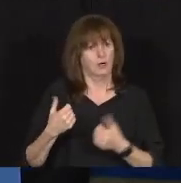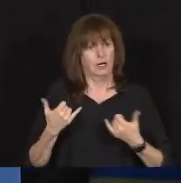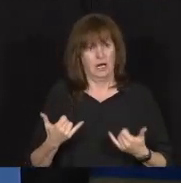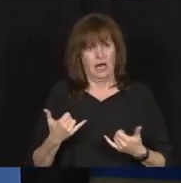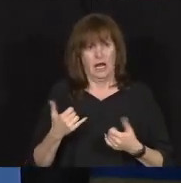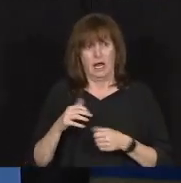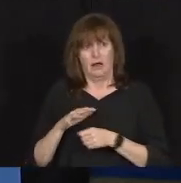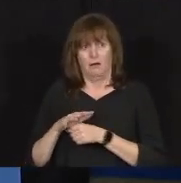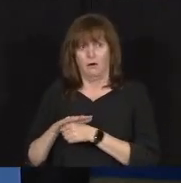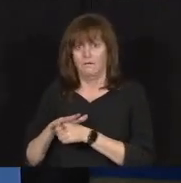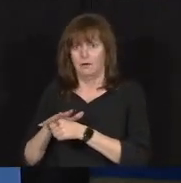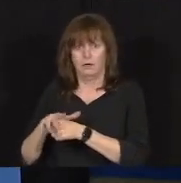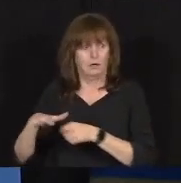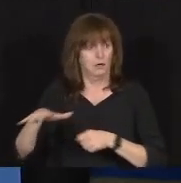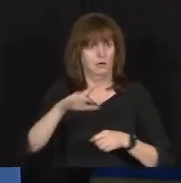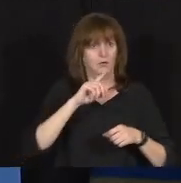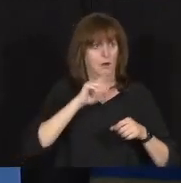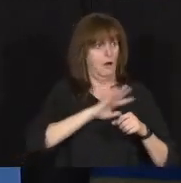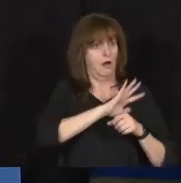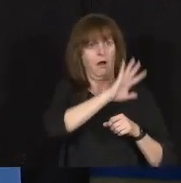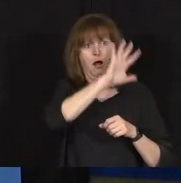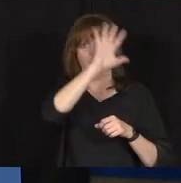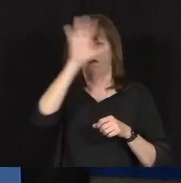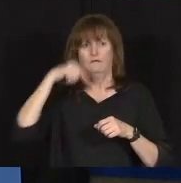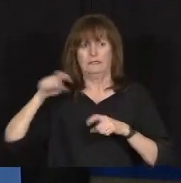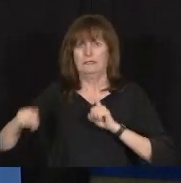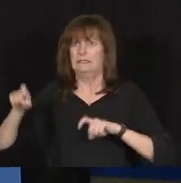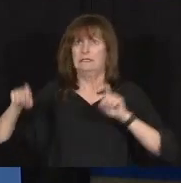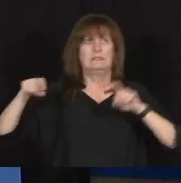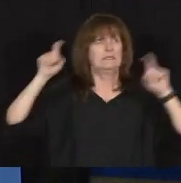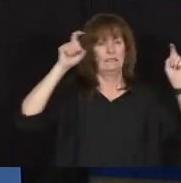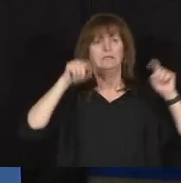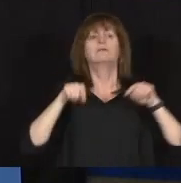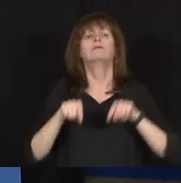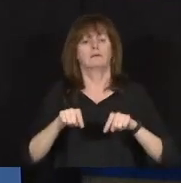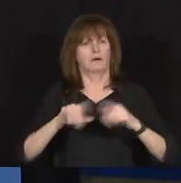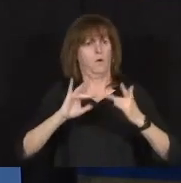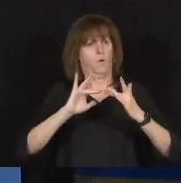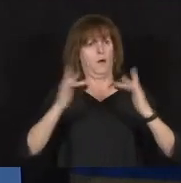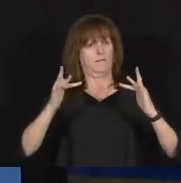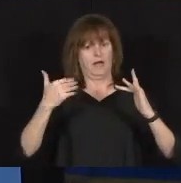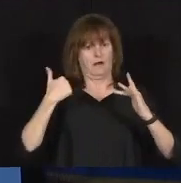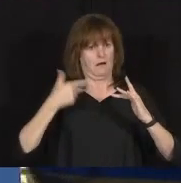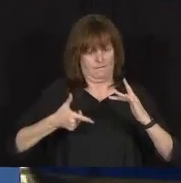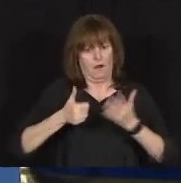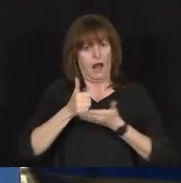together to stop the spread and beat COVID-19. T hank you.